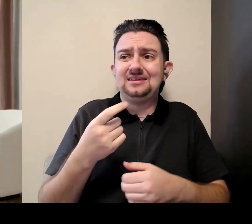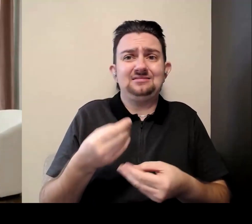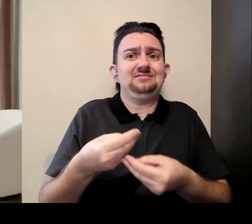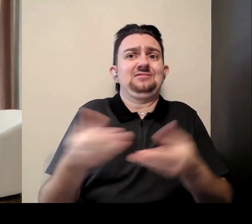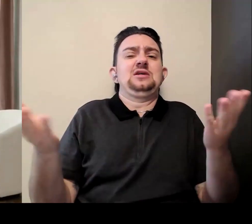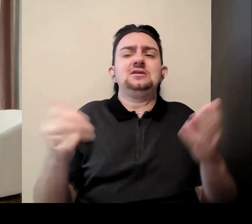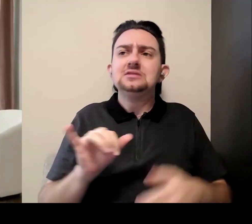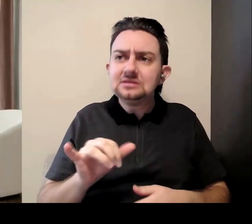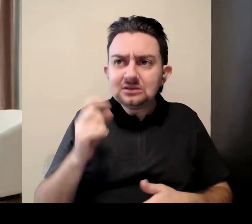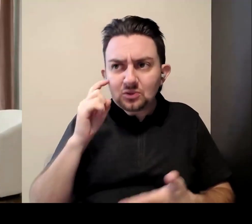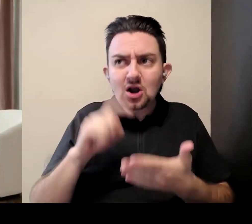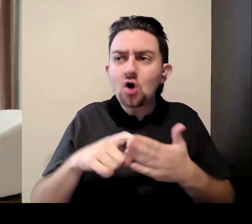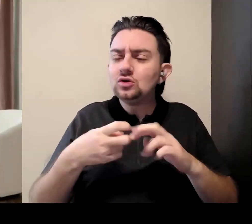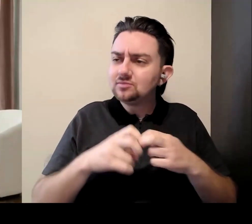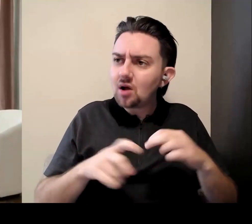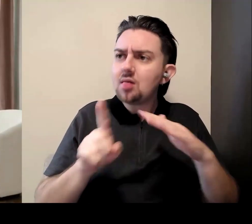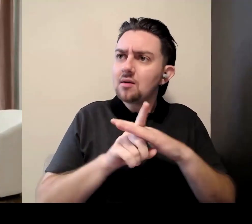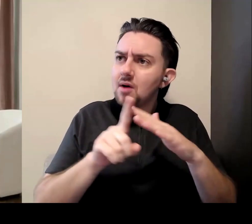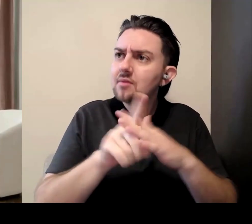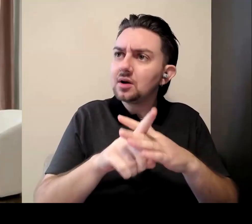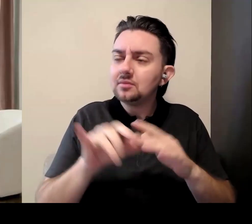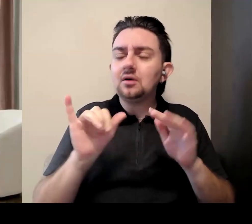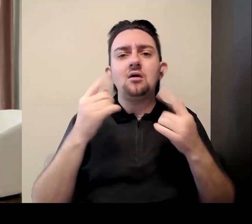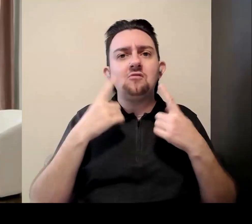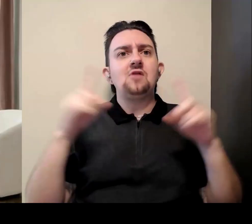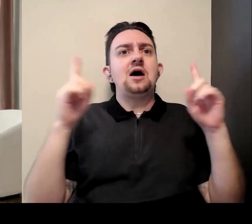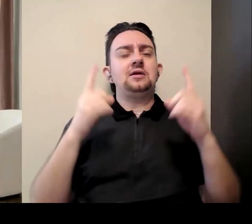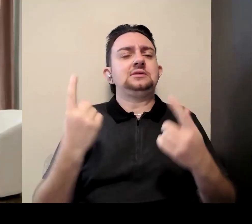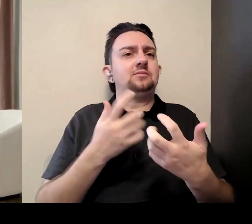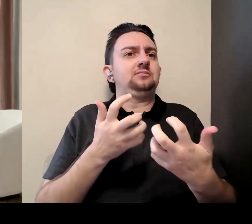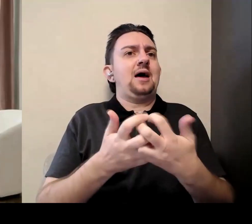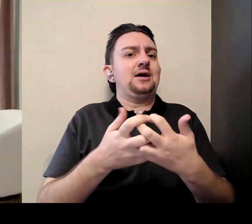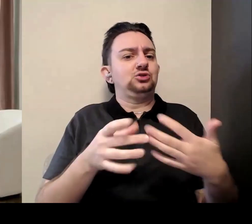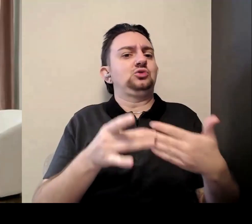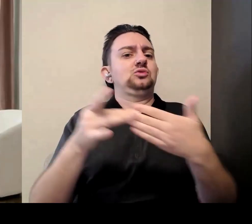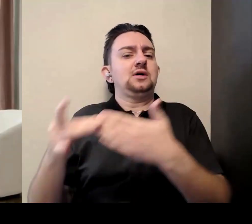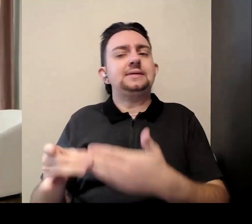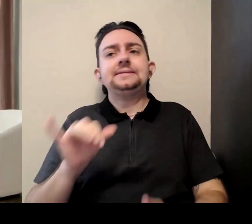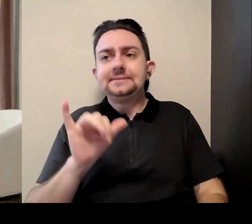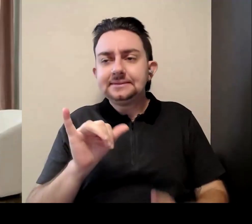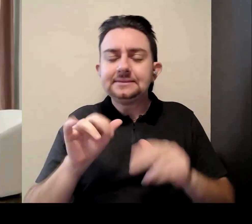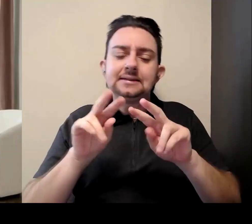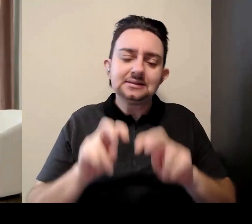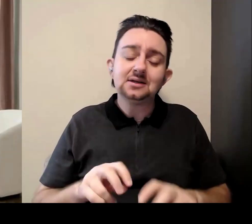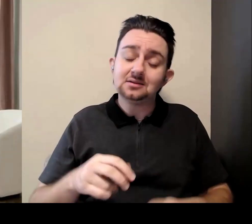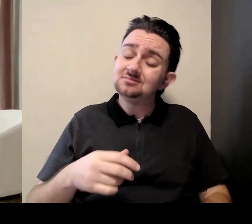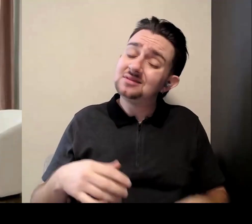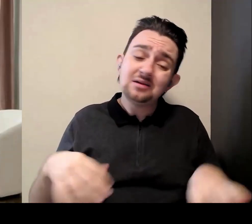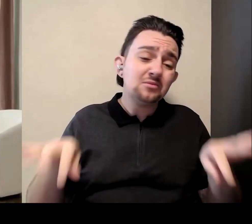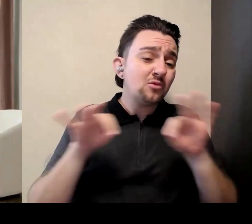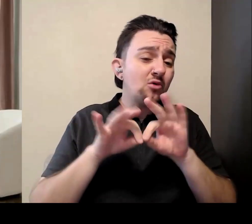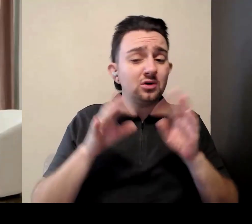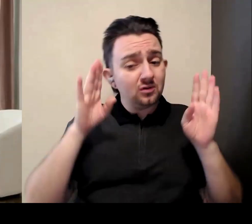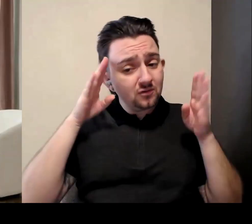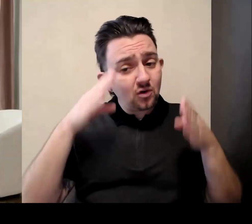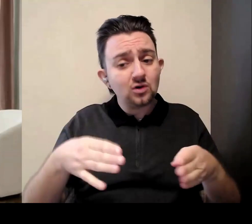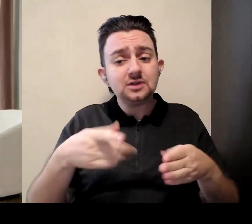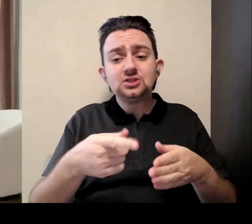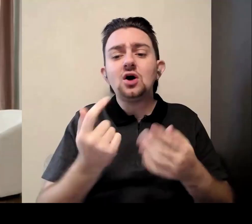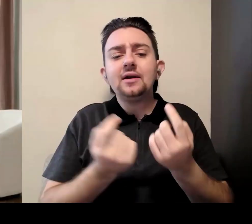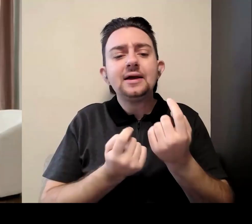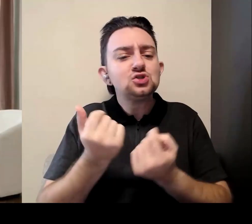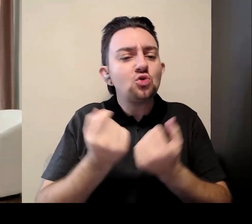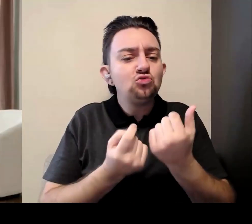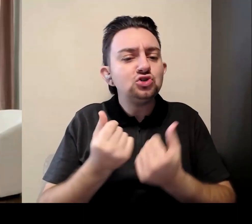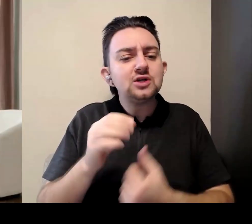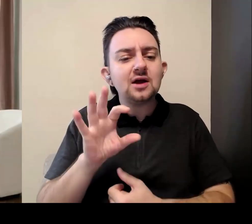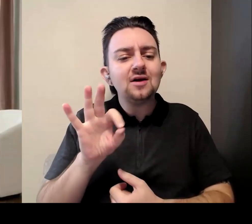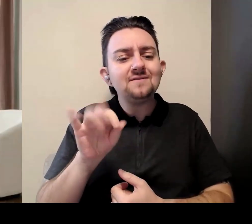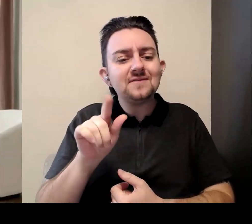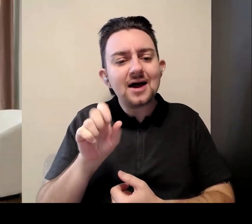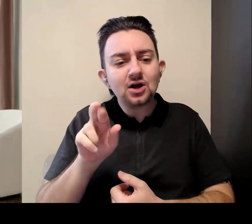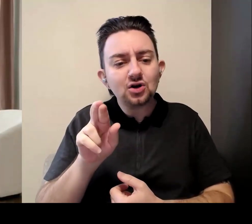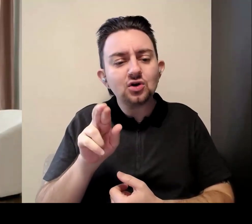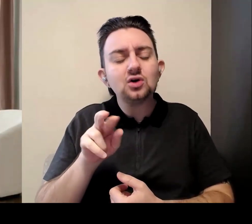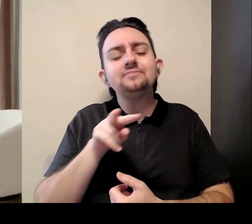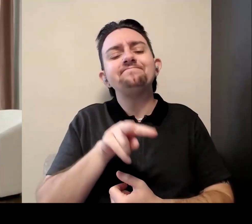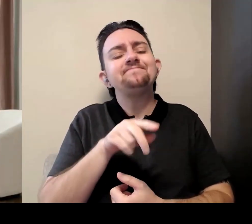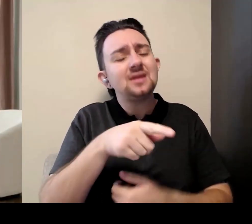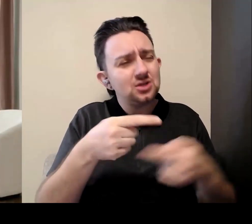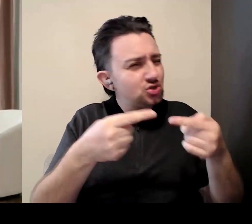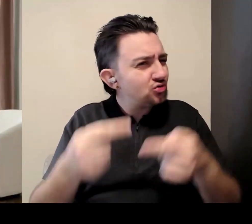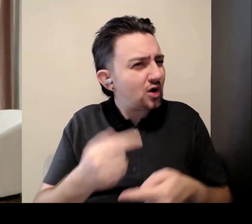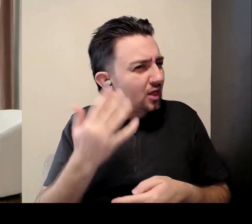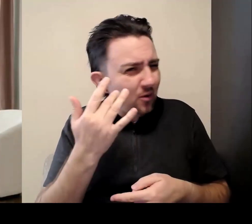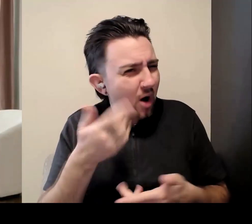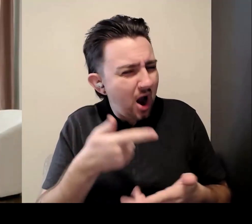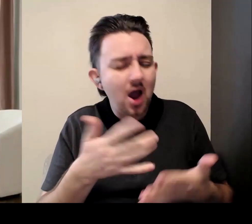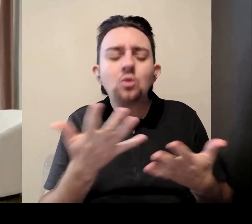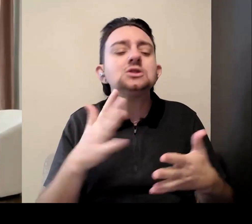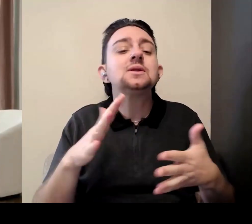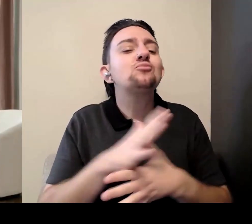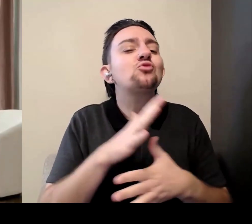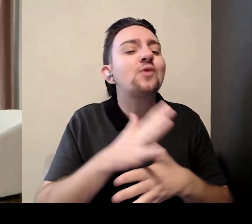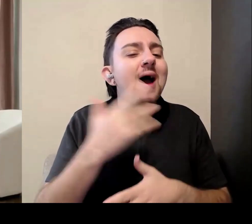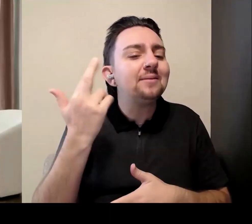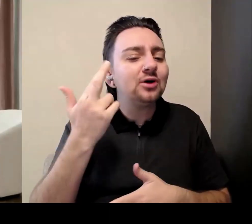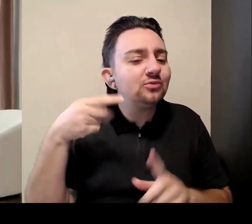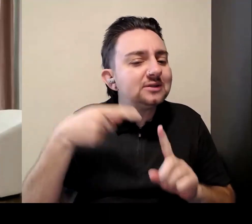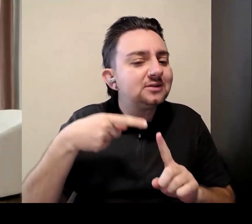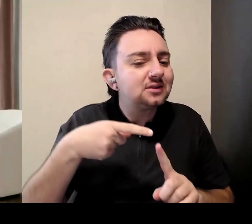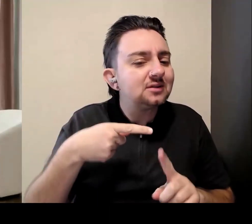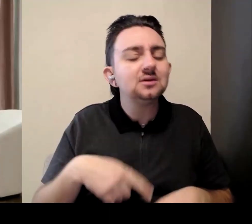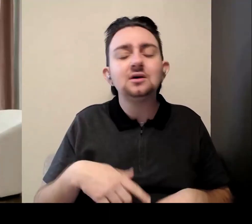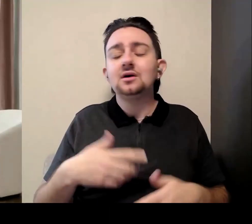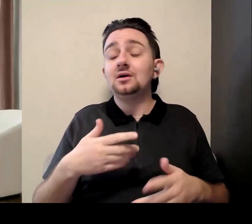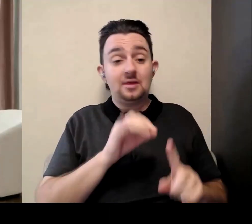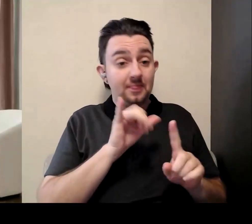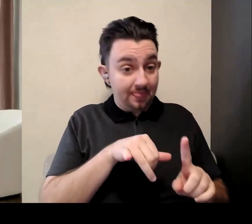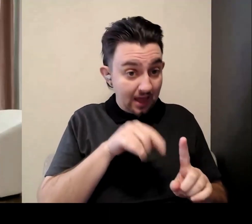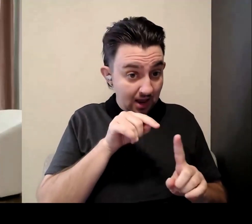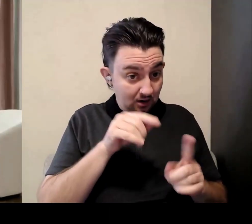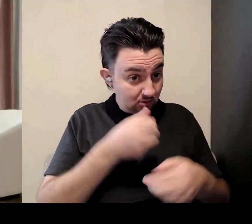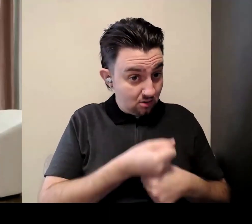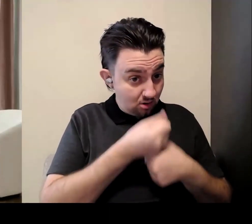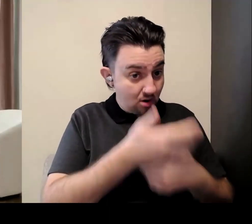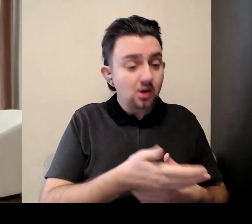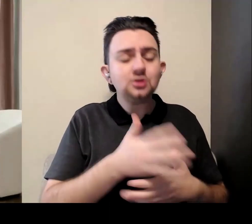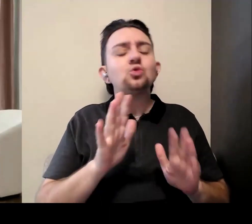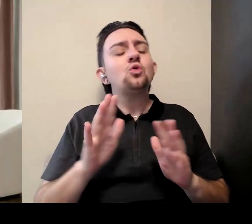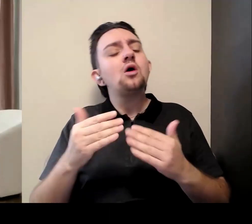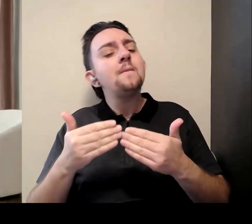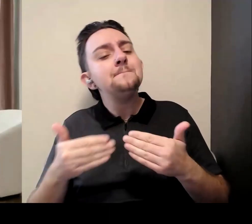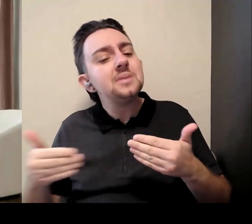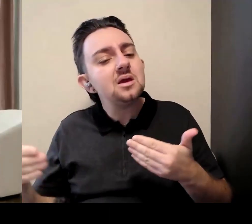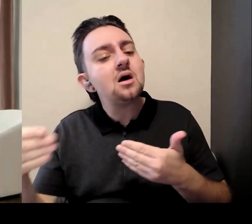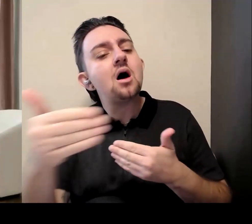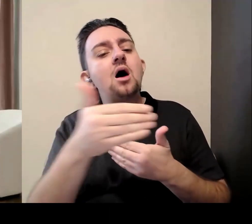And so I really think we have to focus on, those, exclusionary factors and to determine is, are the struggles primarily due to that or they go beyond the scope of what that vision or that hearing loss would